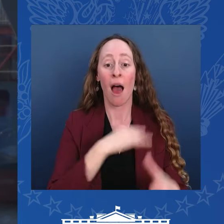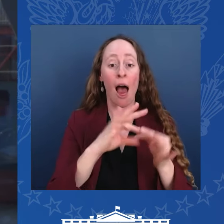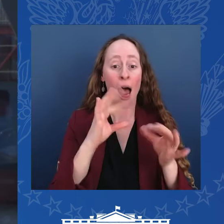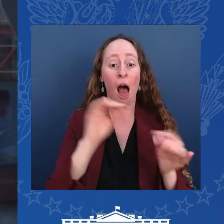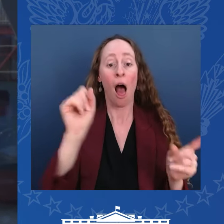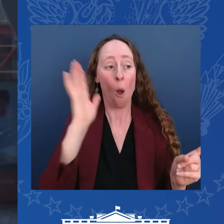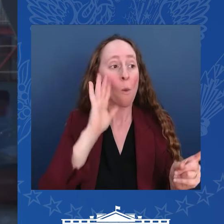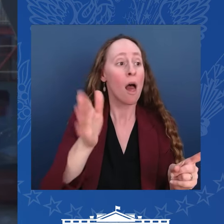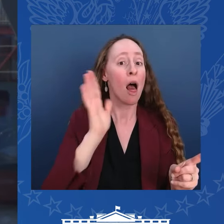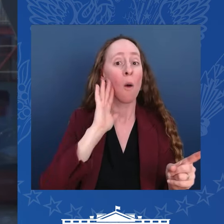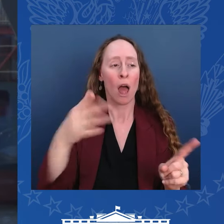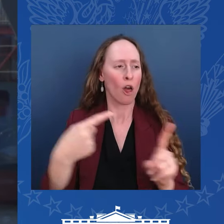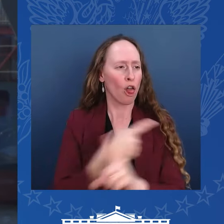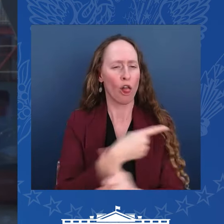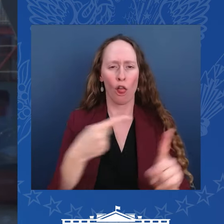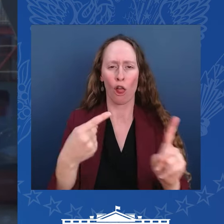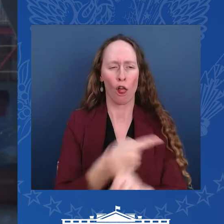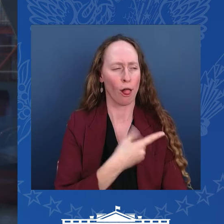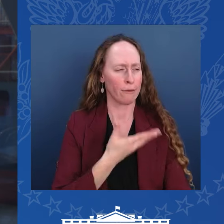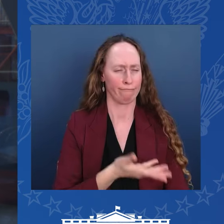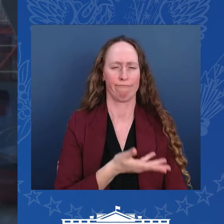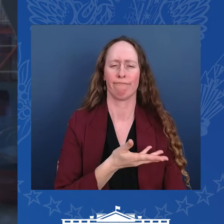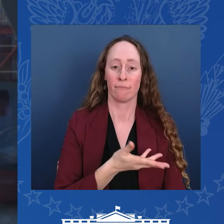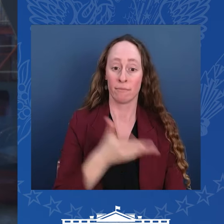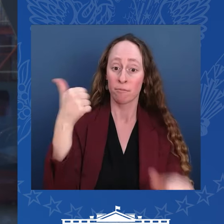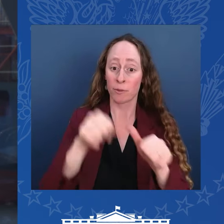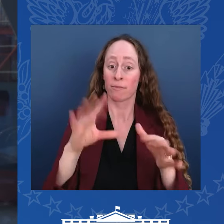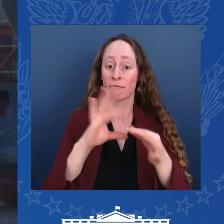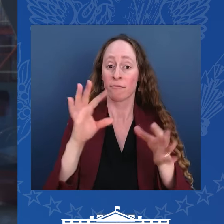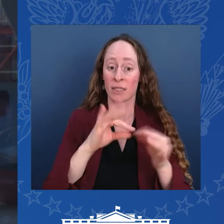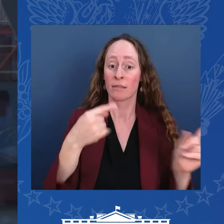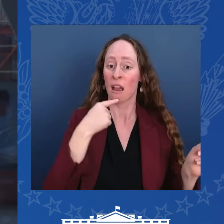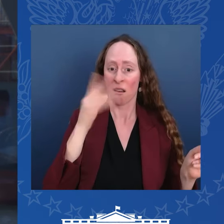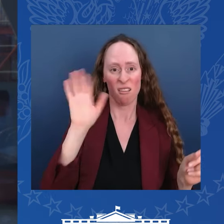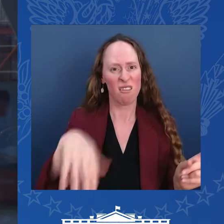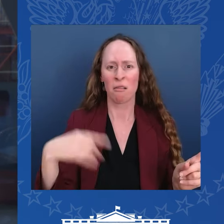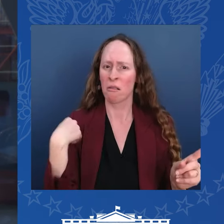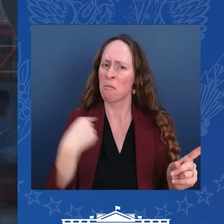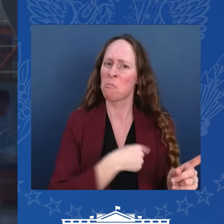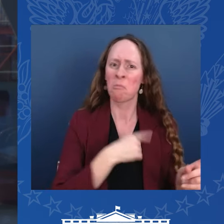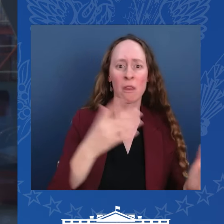Guess what? We got the strongest economy in the world. The whole damn world.